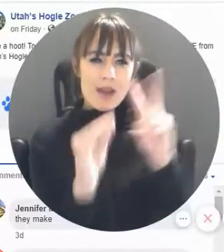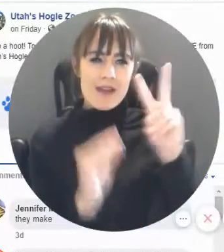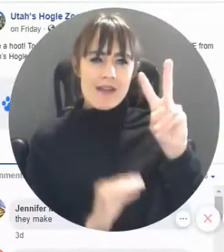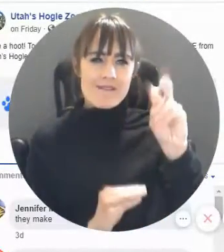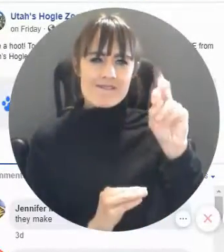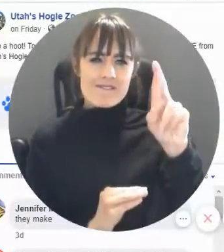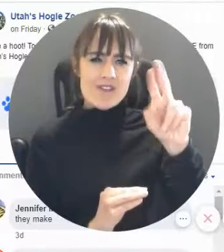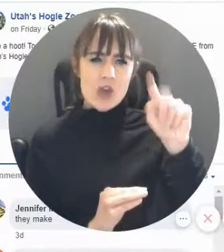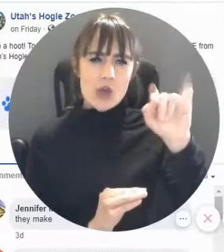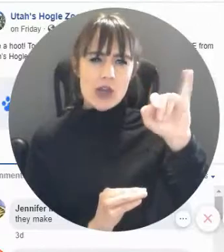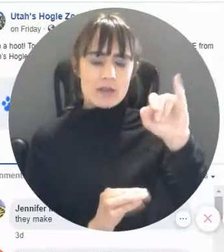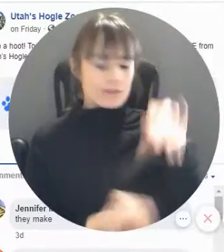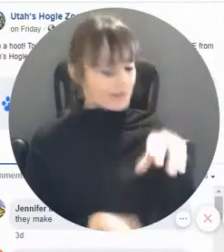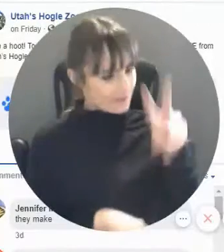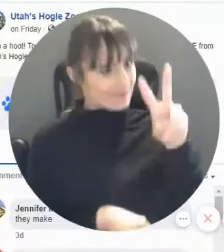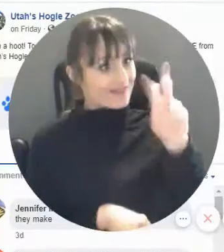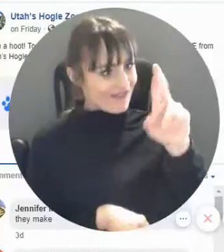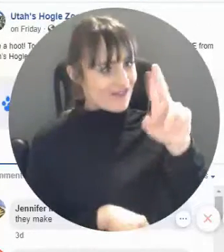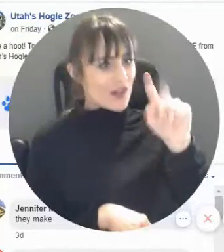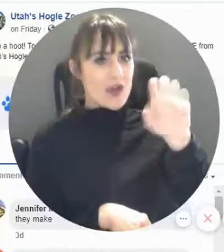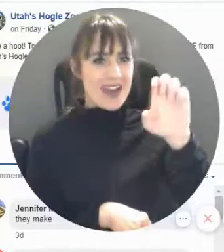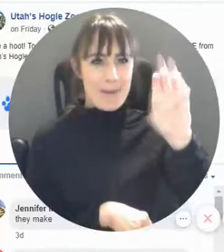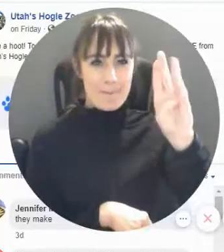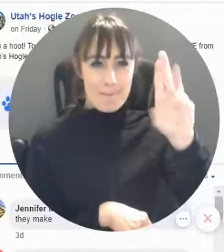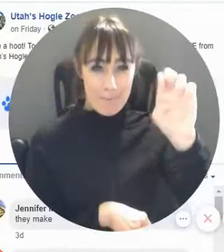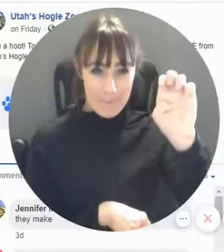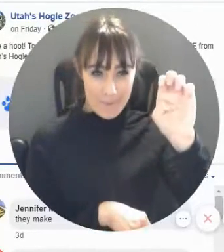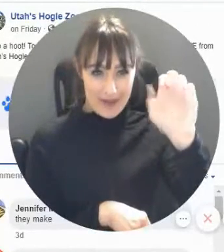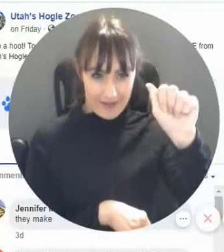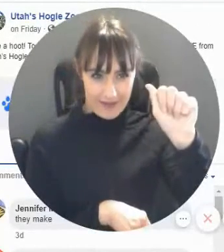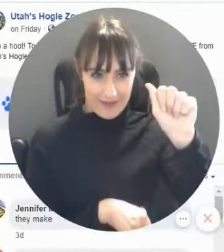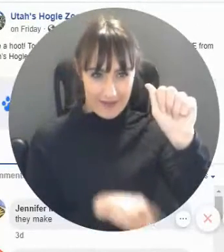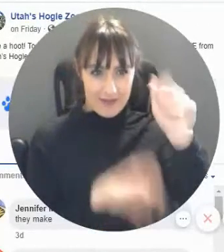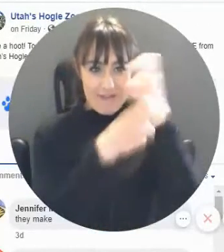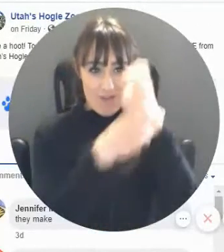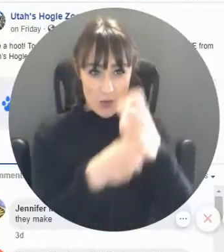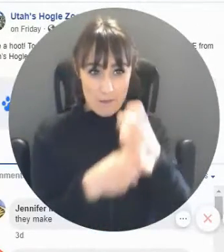We have seven and they have fourteen. They need this because they actually don't have the muscles